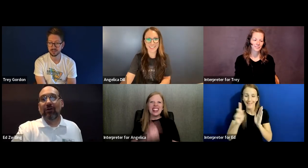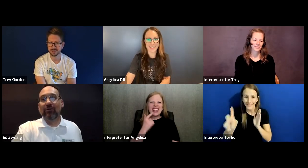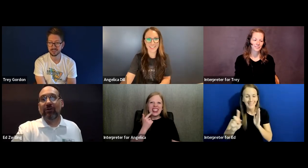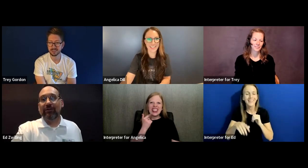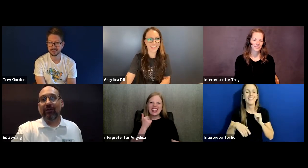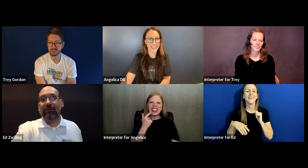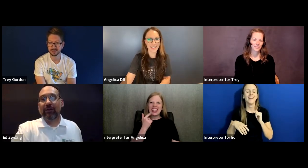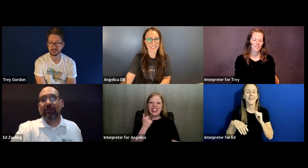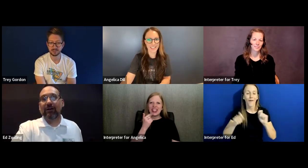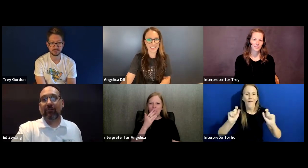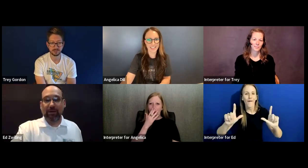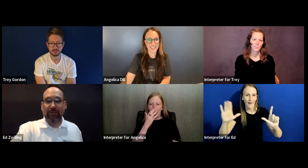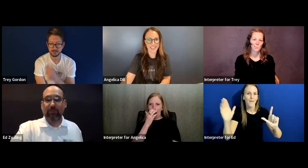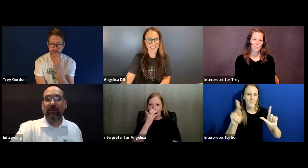oh there it is okay how do we make that big